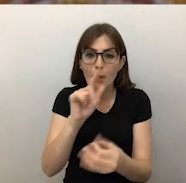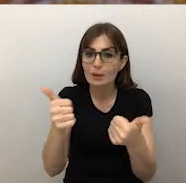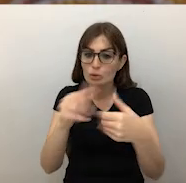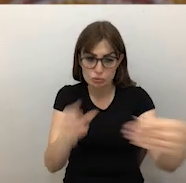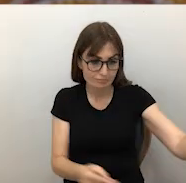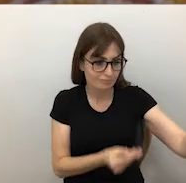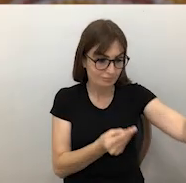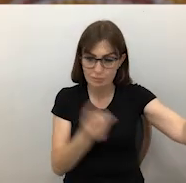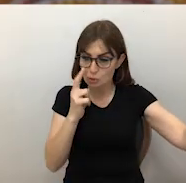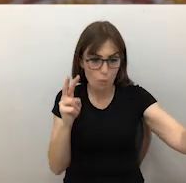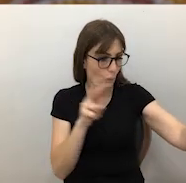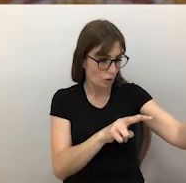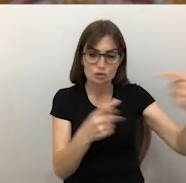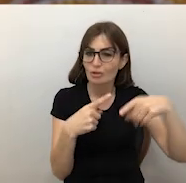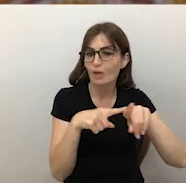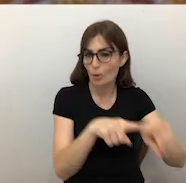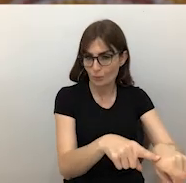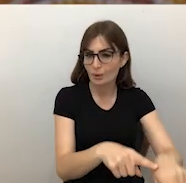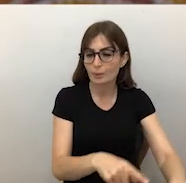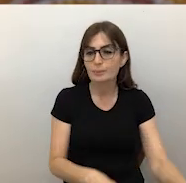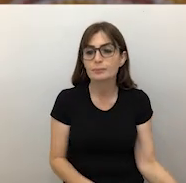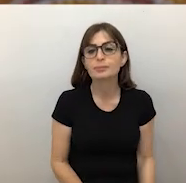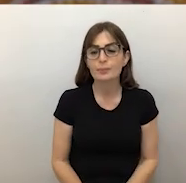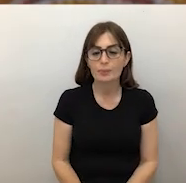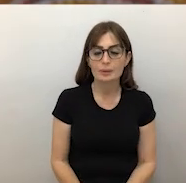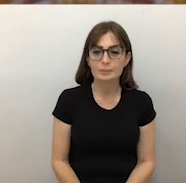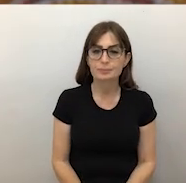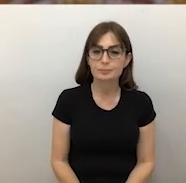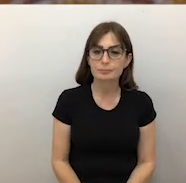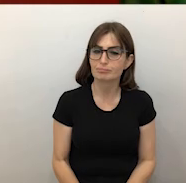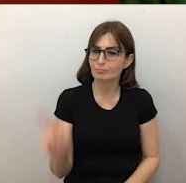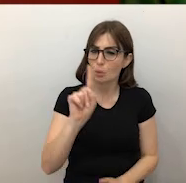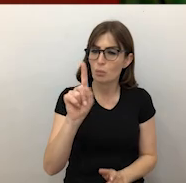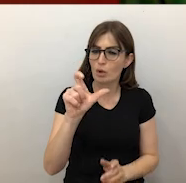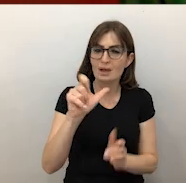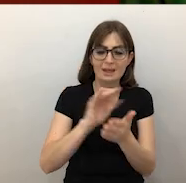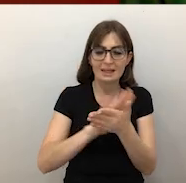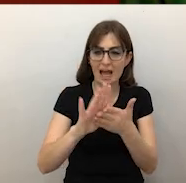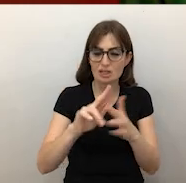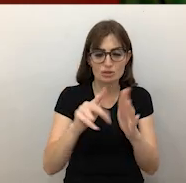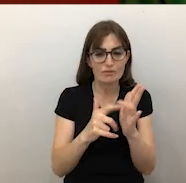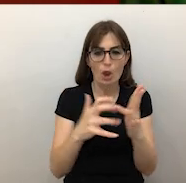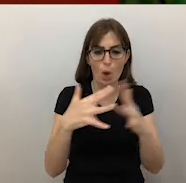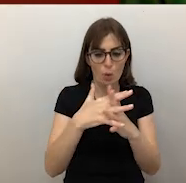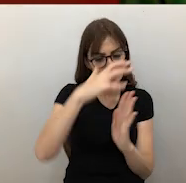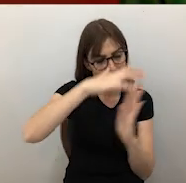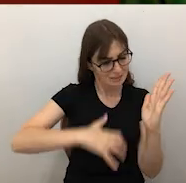It will be helpful for you to have a copy of it available as we go through this session. To begin, what is a cashflow statement